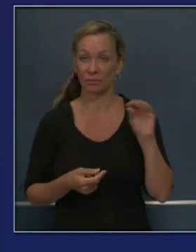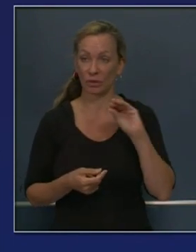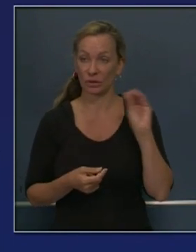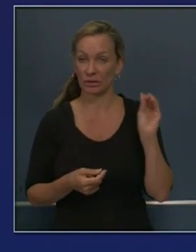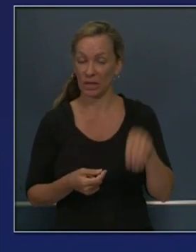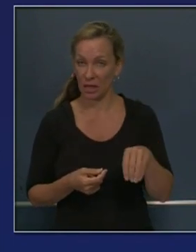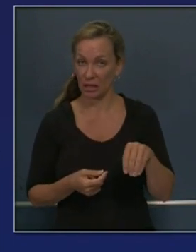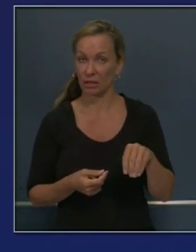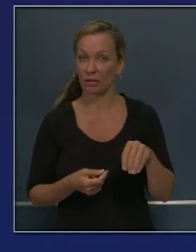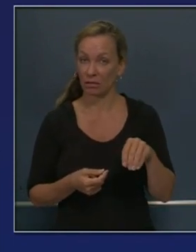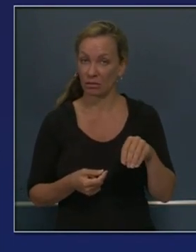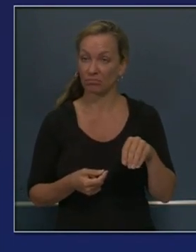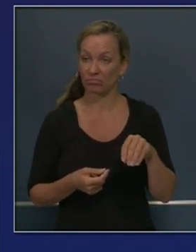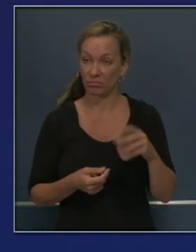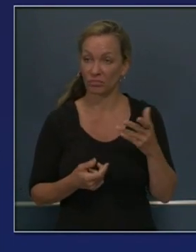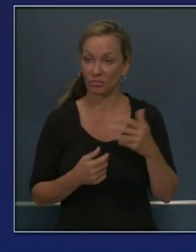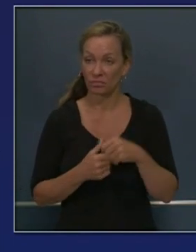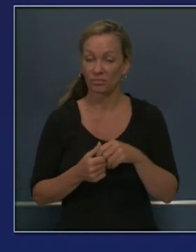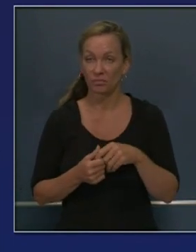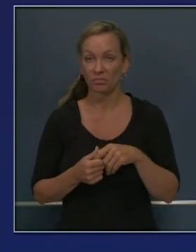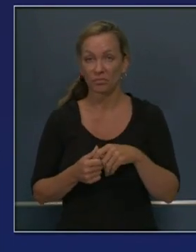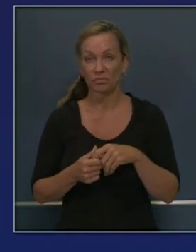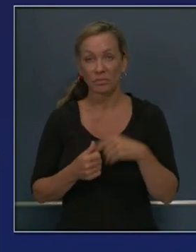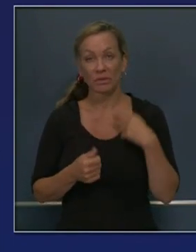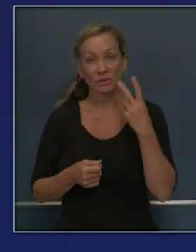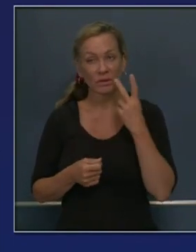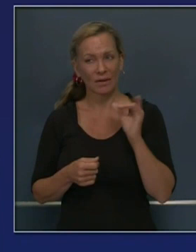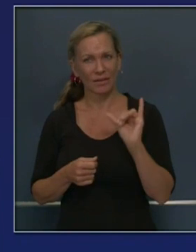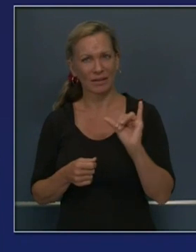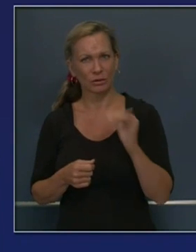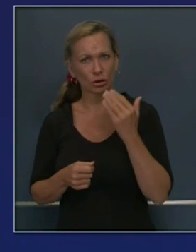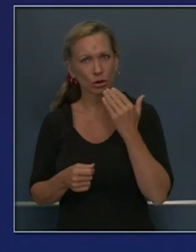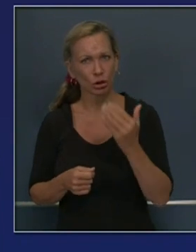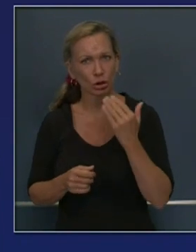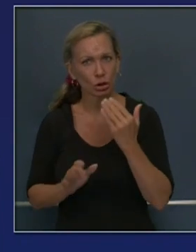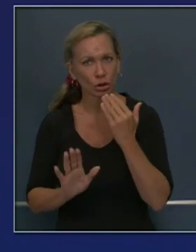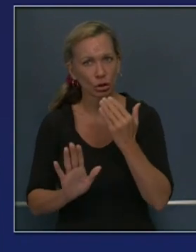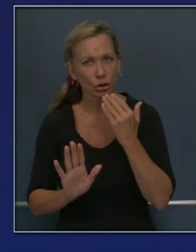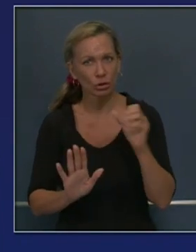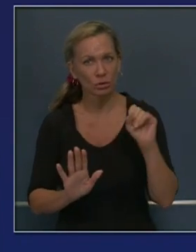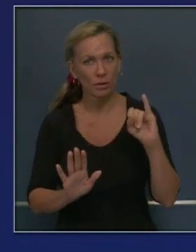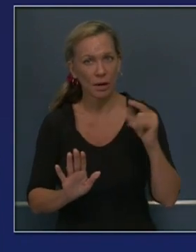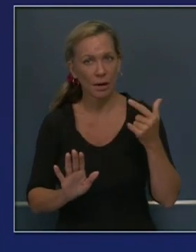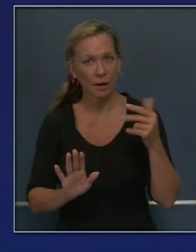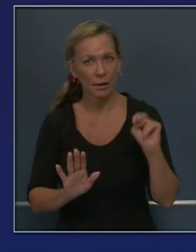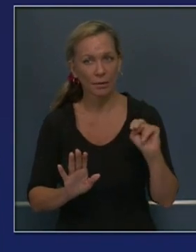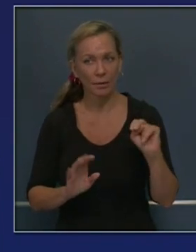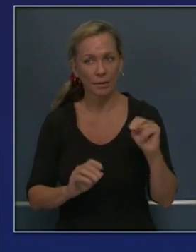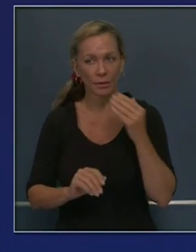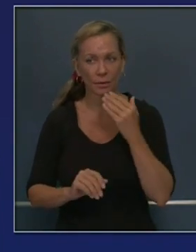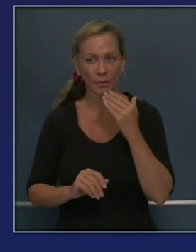OVER 100,000 TESTS A DAY. 111,000 REPORTED YESTERDAY. HOSPITALIZATIONS REPORT THAT CAME IN YESTERDAY SHOWED 20%